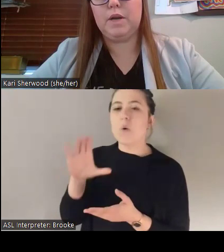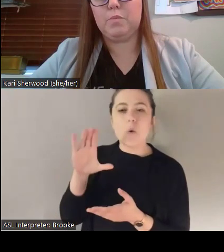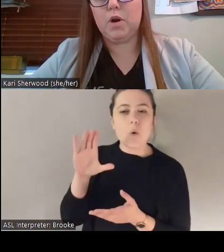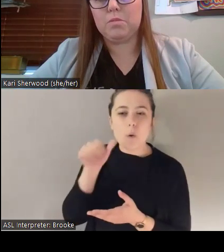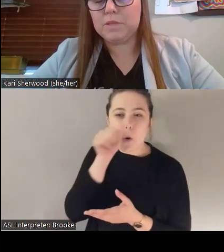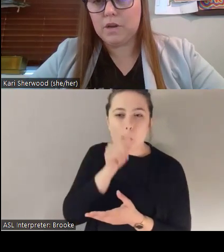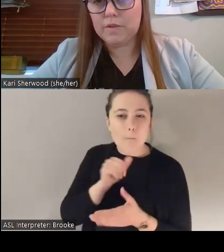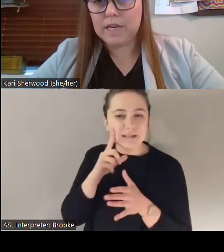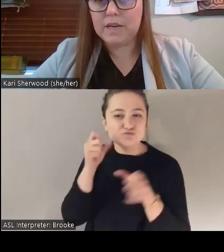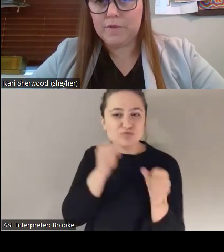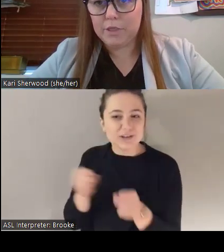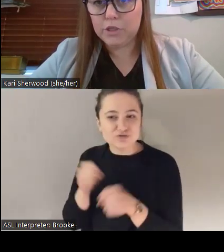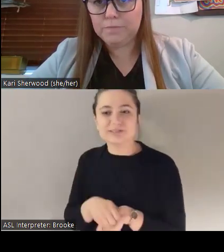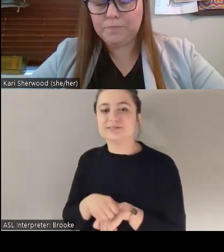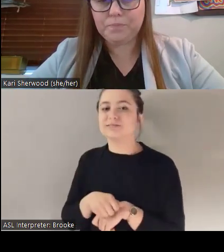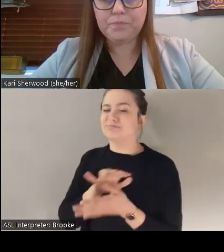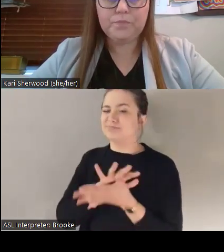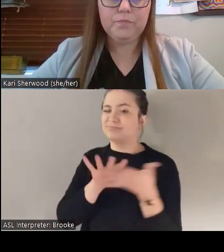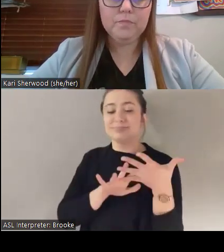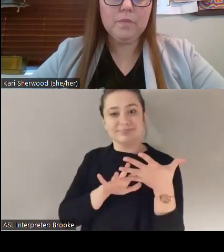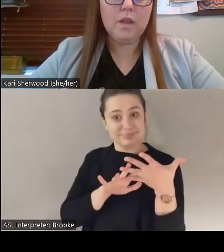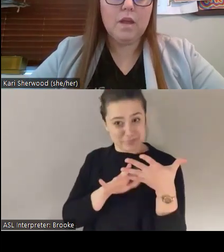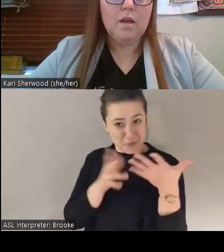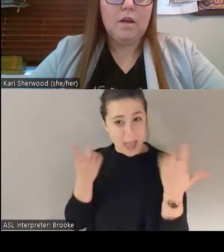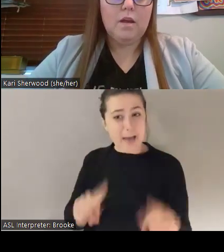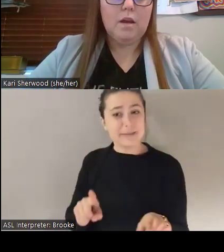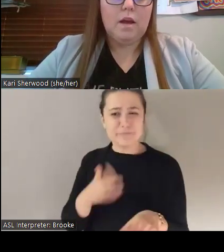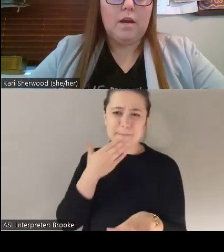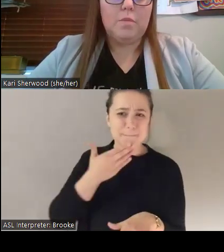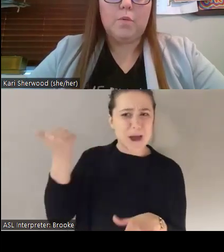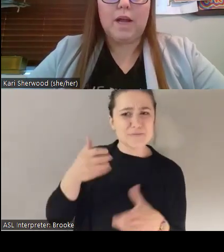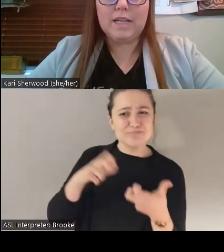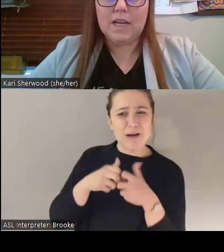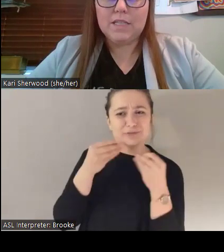better problem solving and innovation. Recognizing